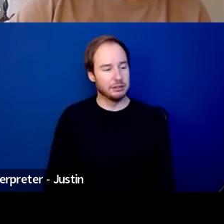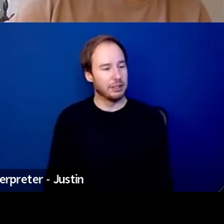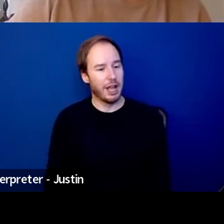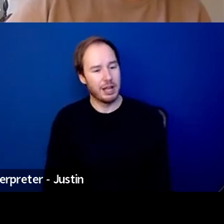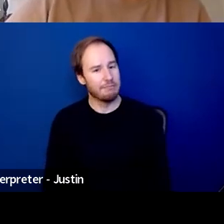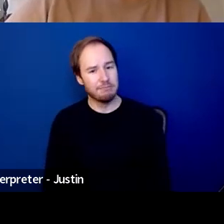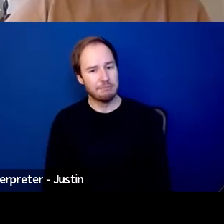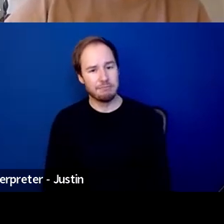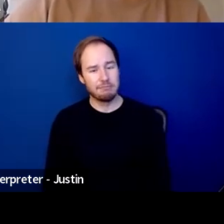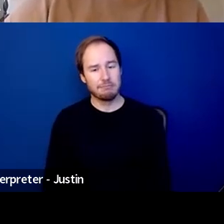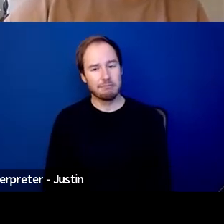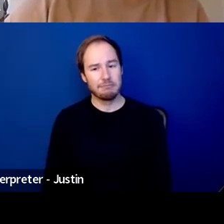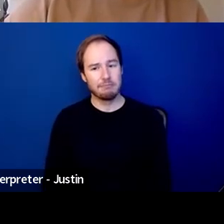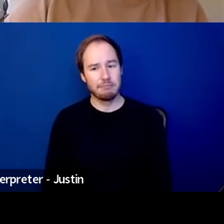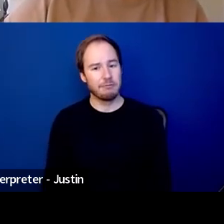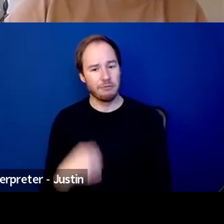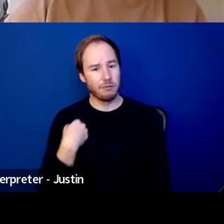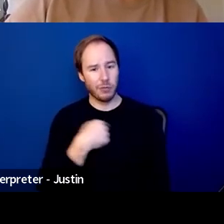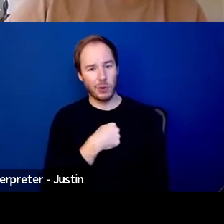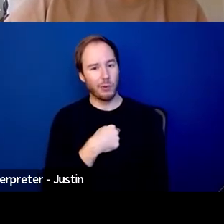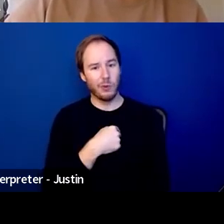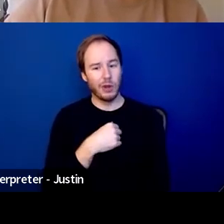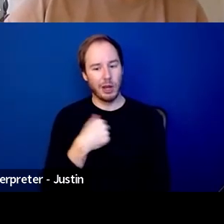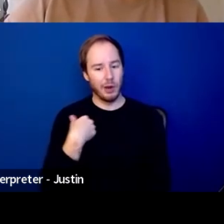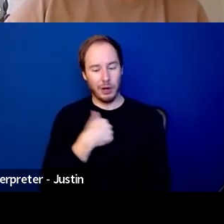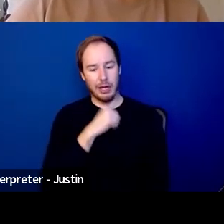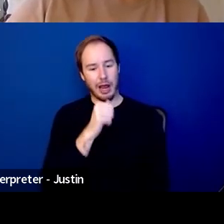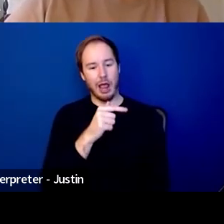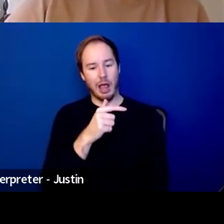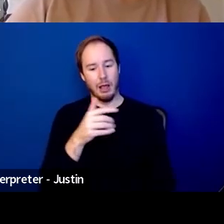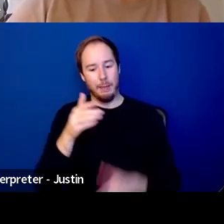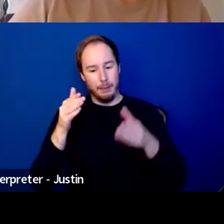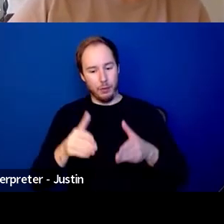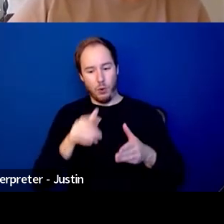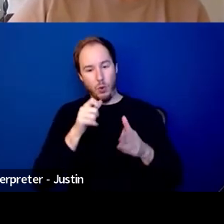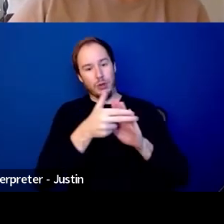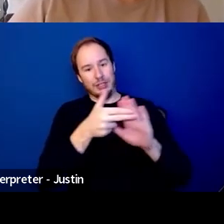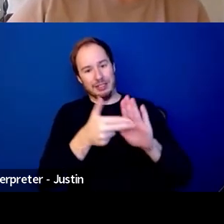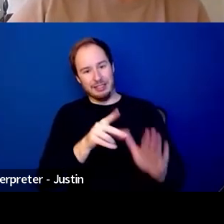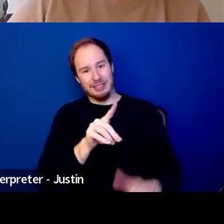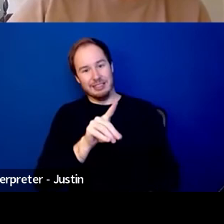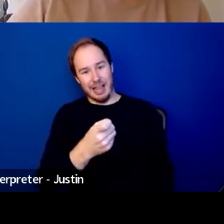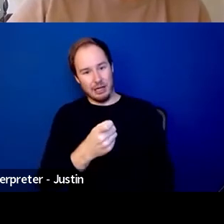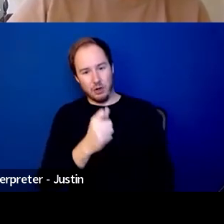I mean, since we're not the ones diagnosing and stuff, I mean, but we do see a lot of trauma.